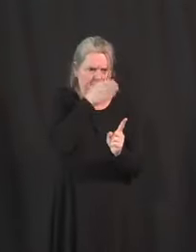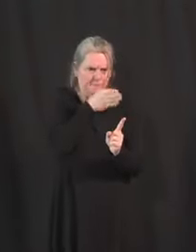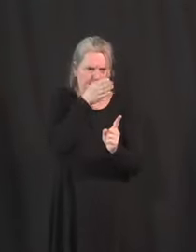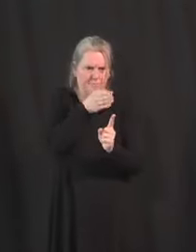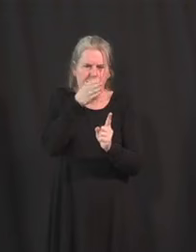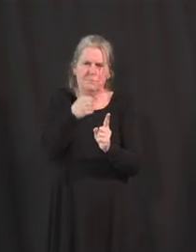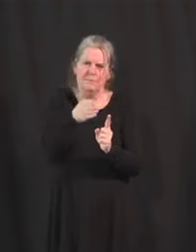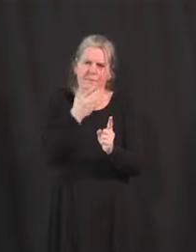THANK YOU, TIM.